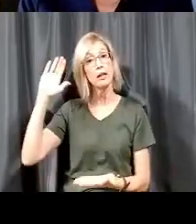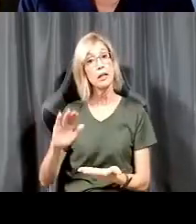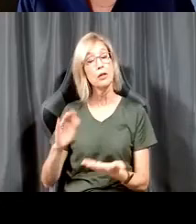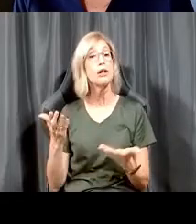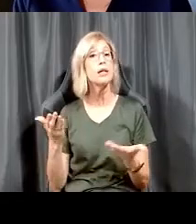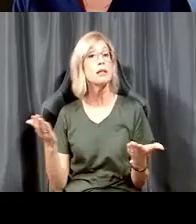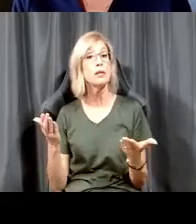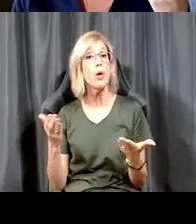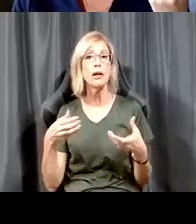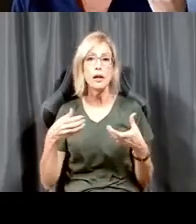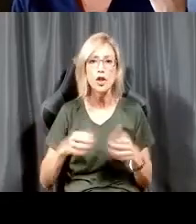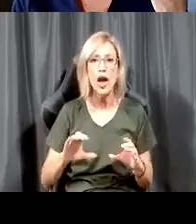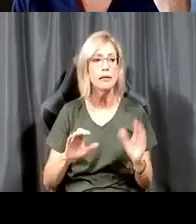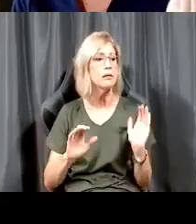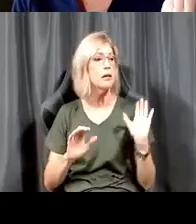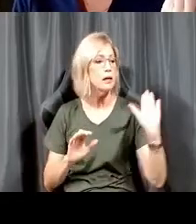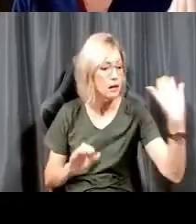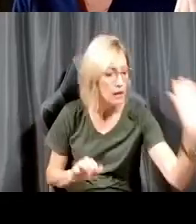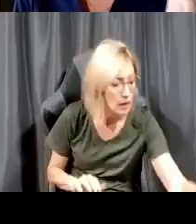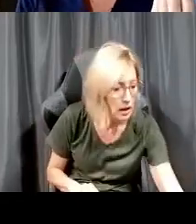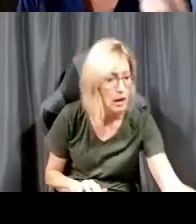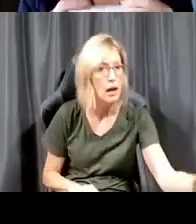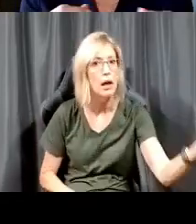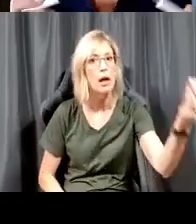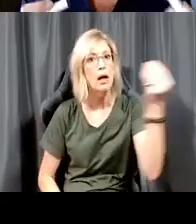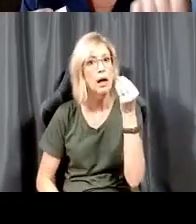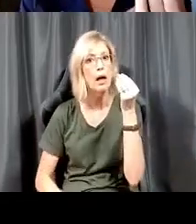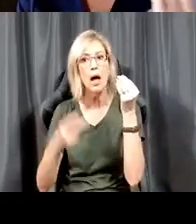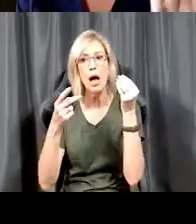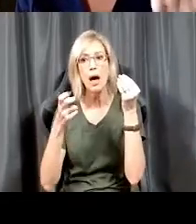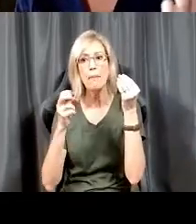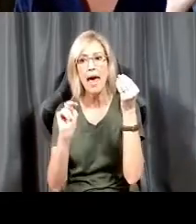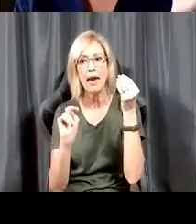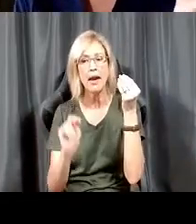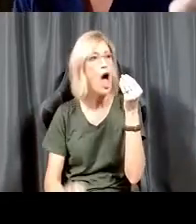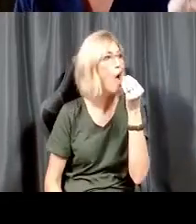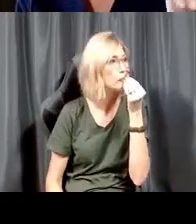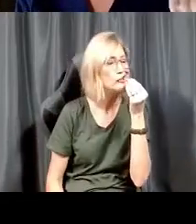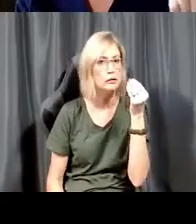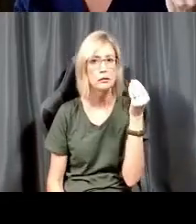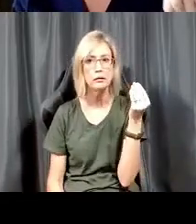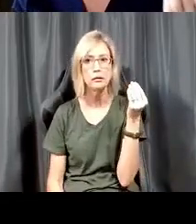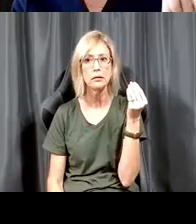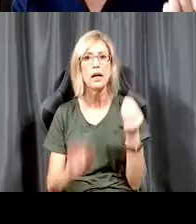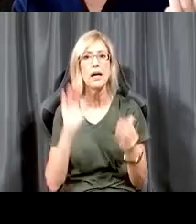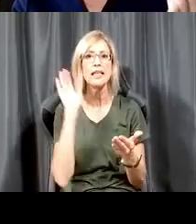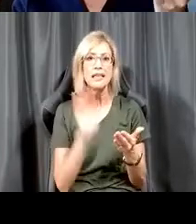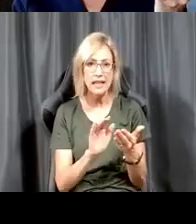chance that they're going to pick up a pen, actually a camera, but decreases likelihood that they're going